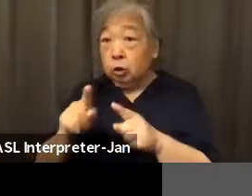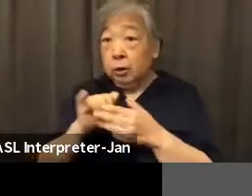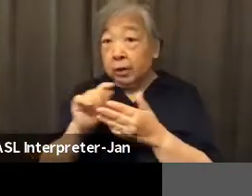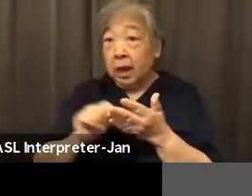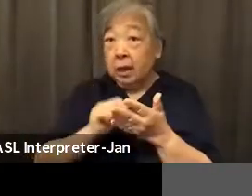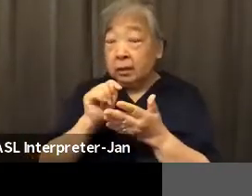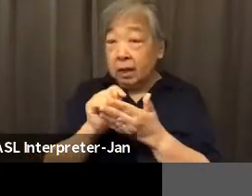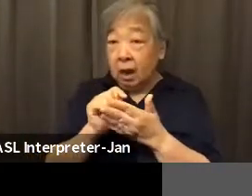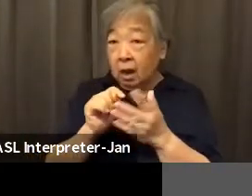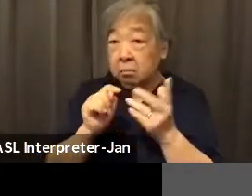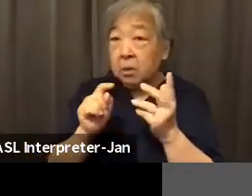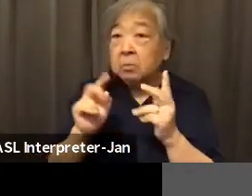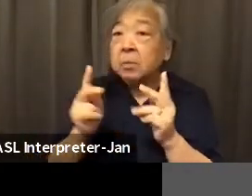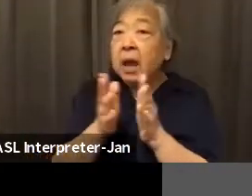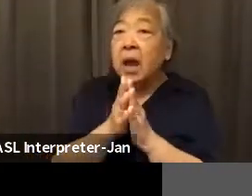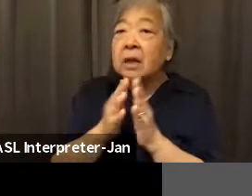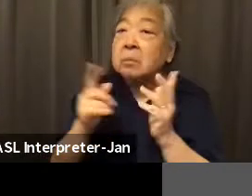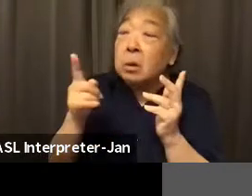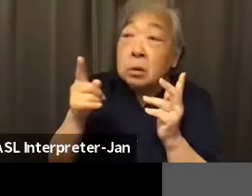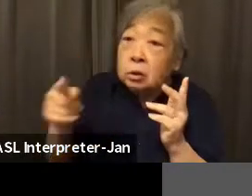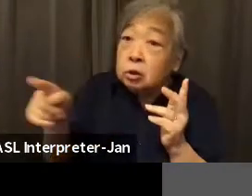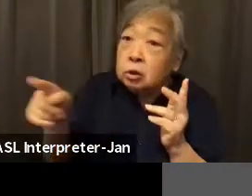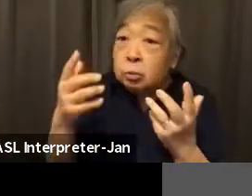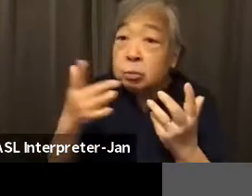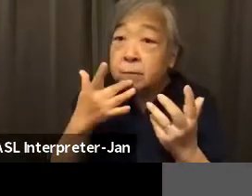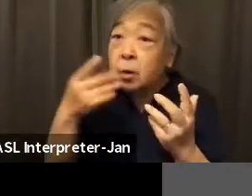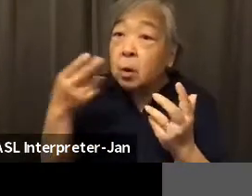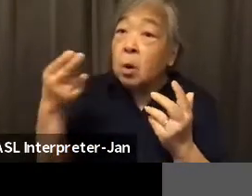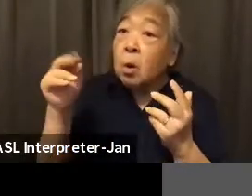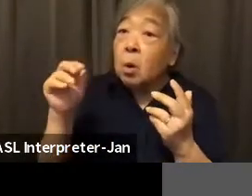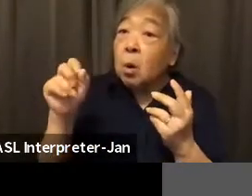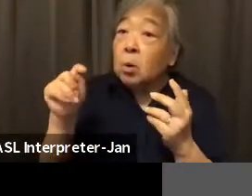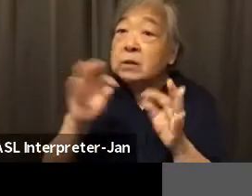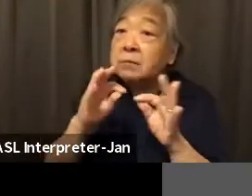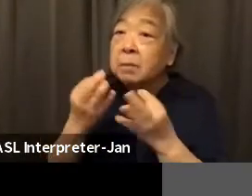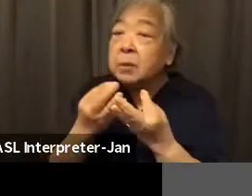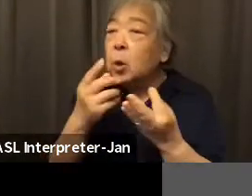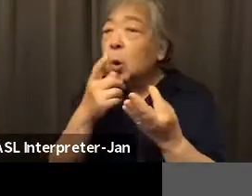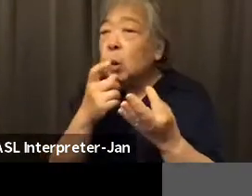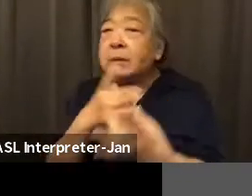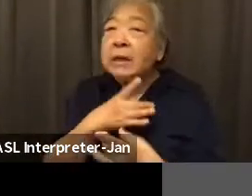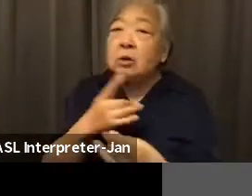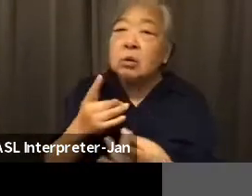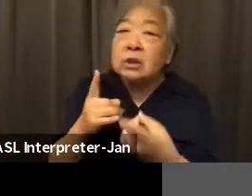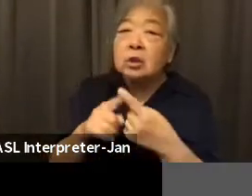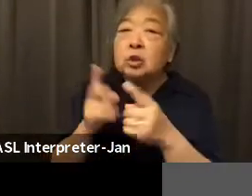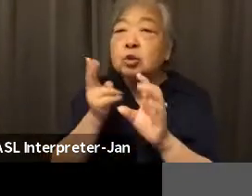Does anyone want any host families? Who would be interested in being partnered with a host person, a local person in the